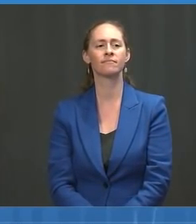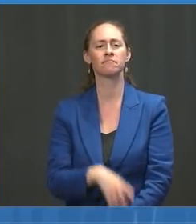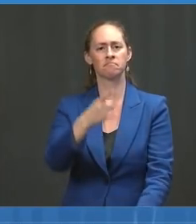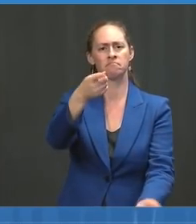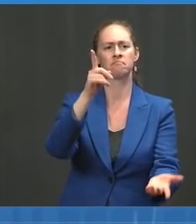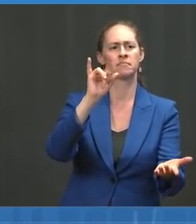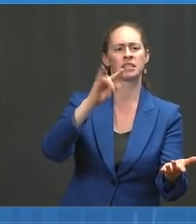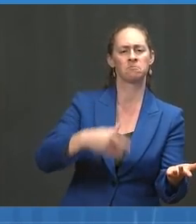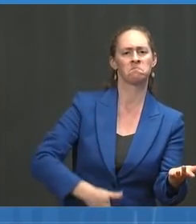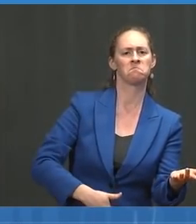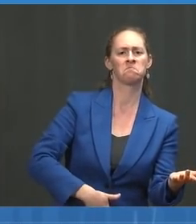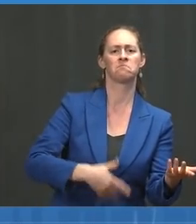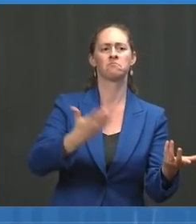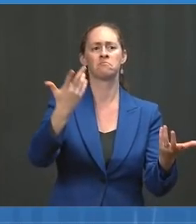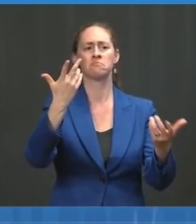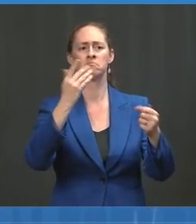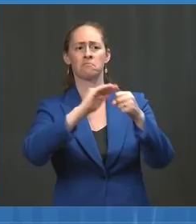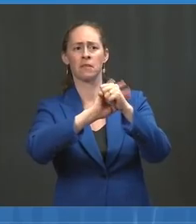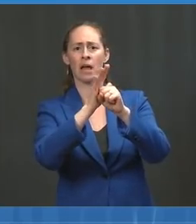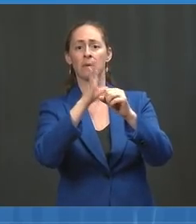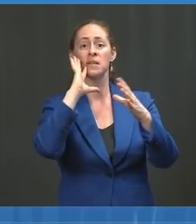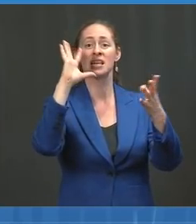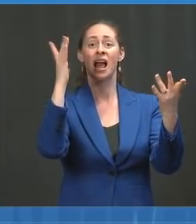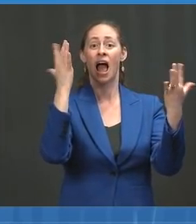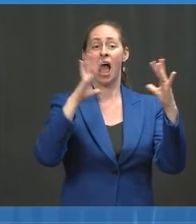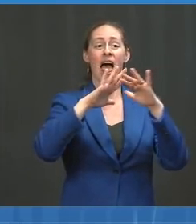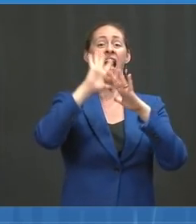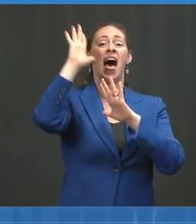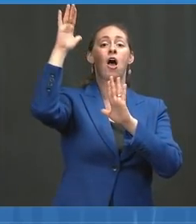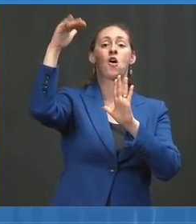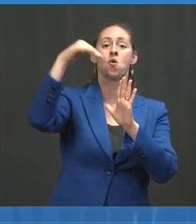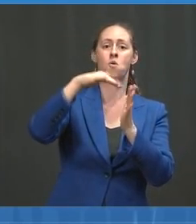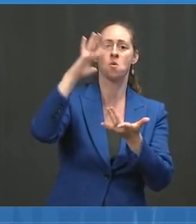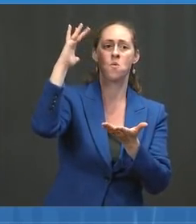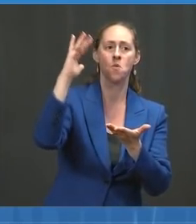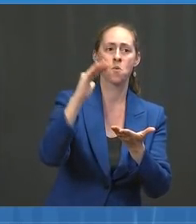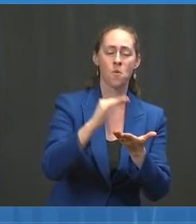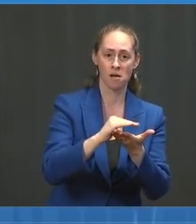and to get there, a lot more eligible unvaccinated people will have to step up for their shot.